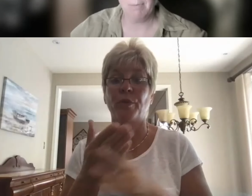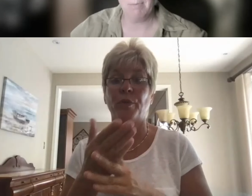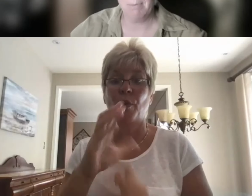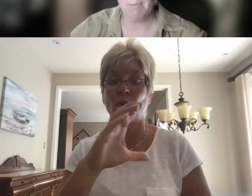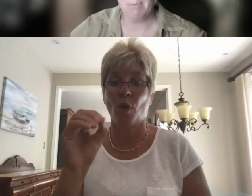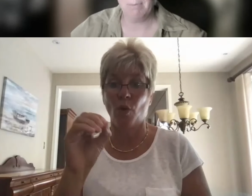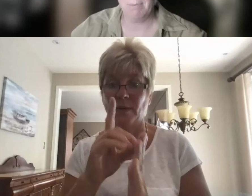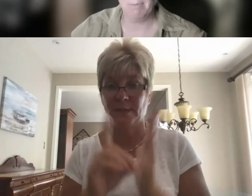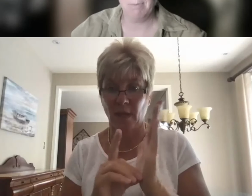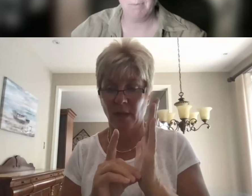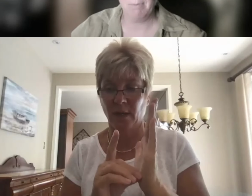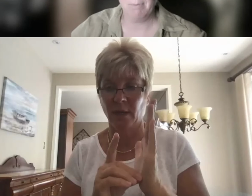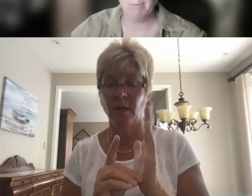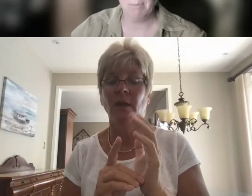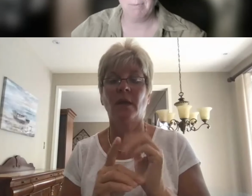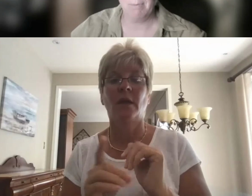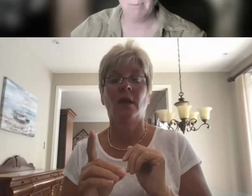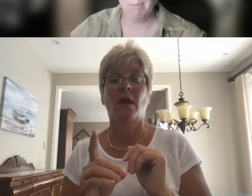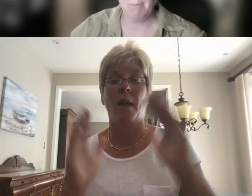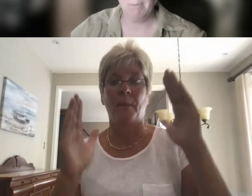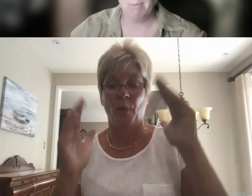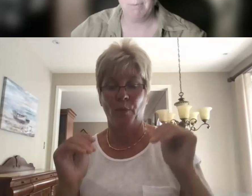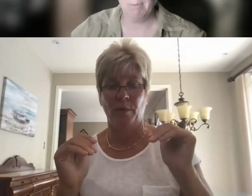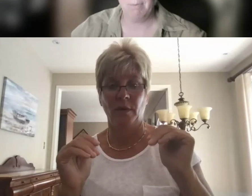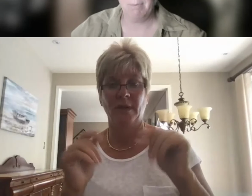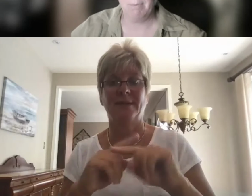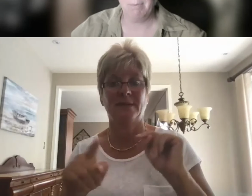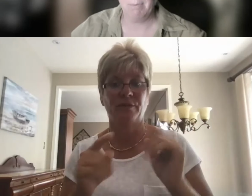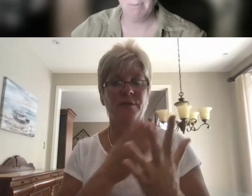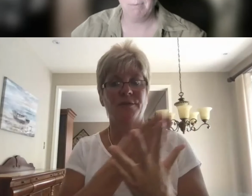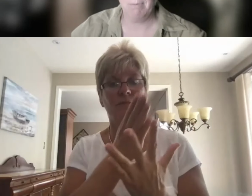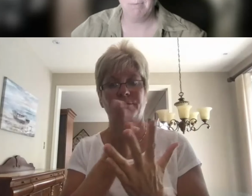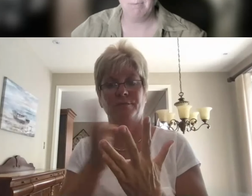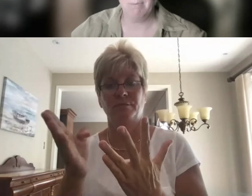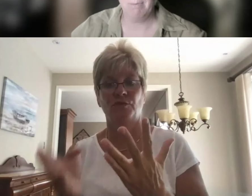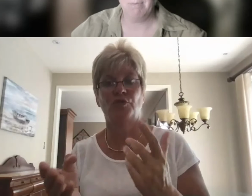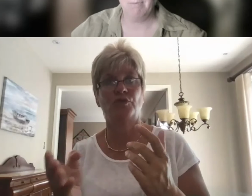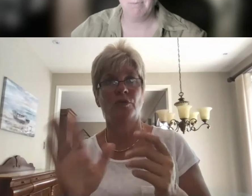there's more ways to bring in those external voices on an ongoing basis.